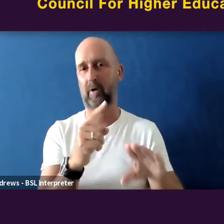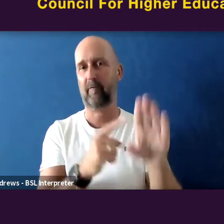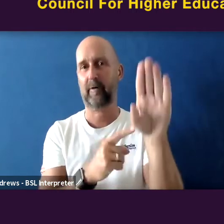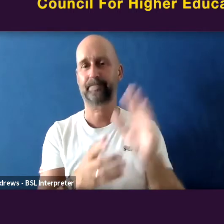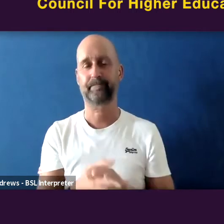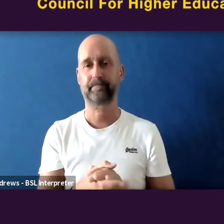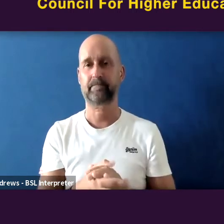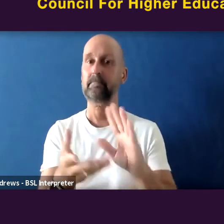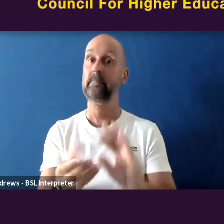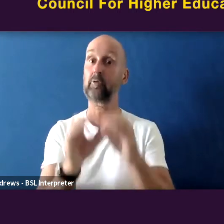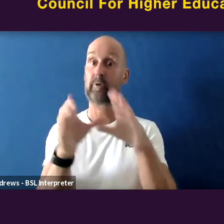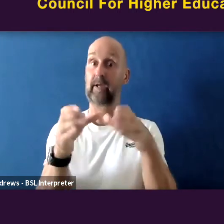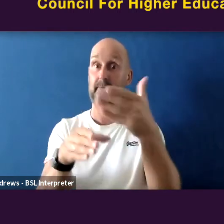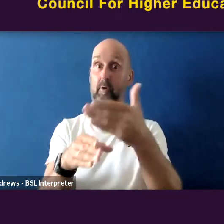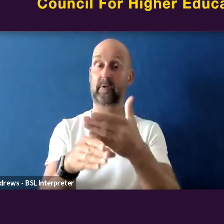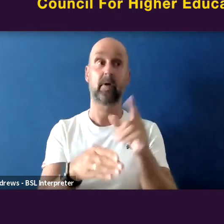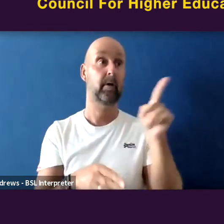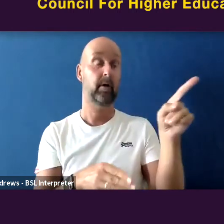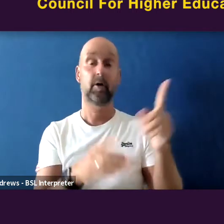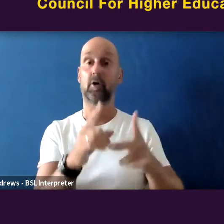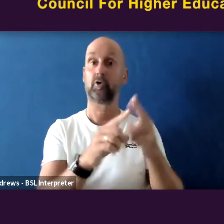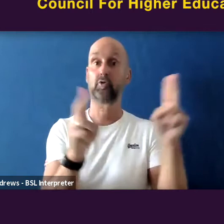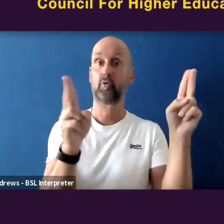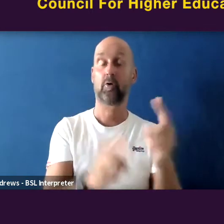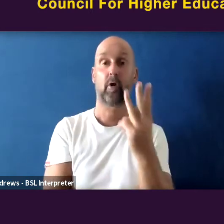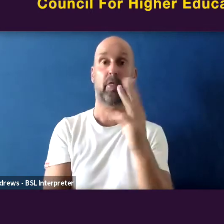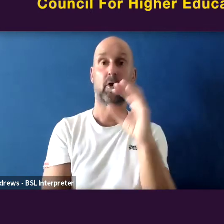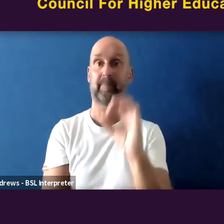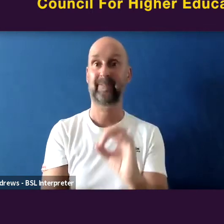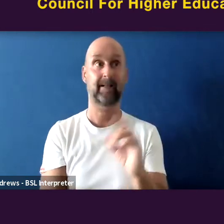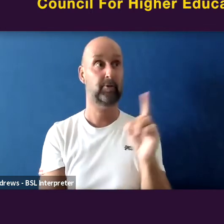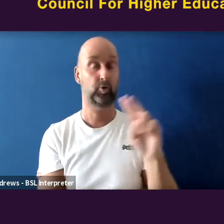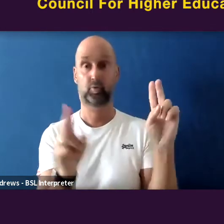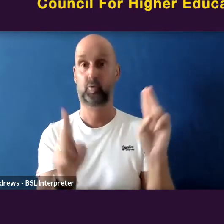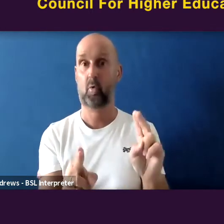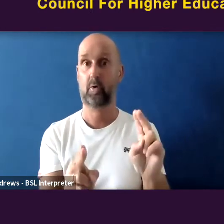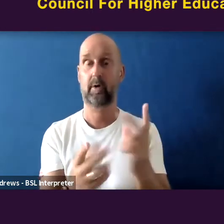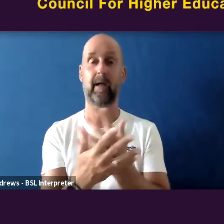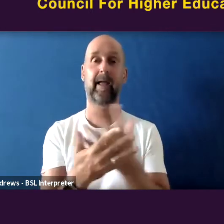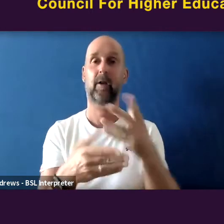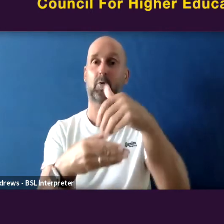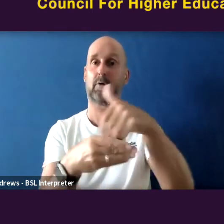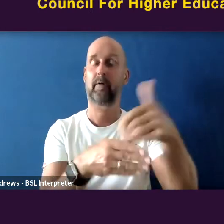30% of government’s Shortage Occupation List and include many of the jobs cited as being